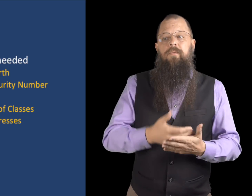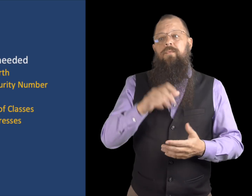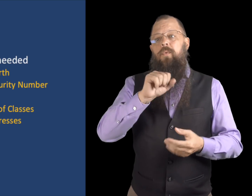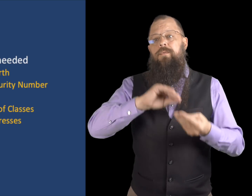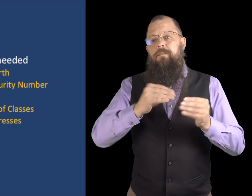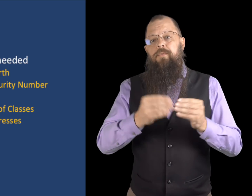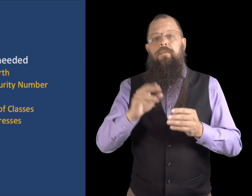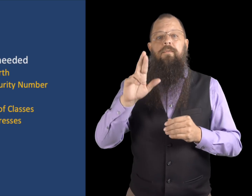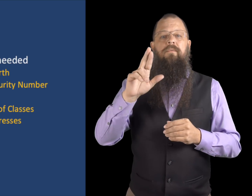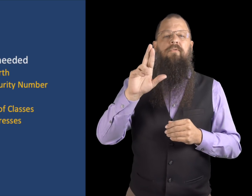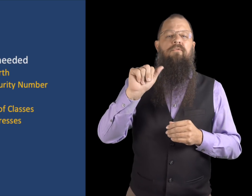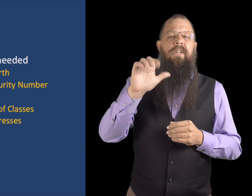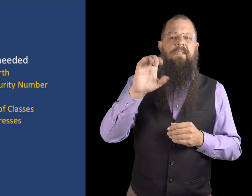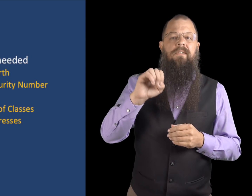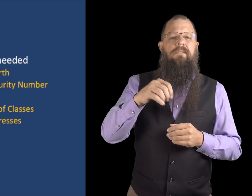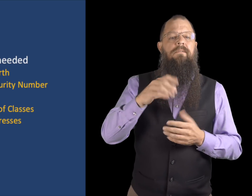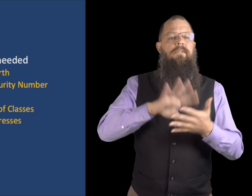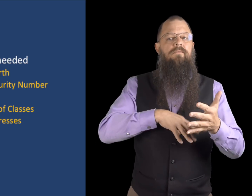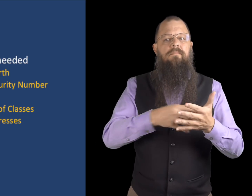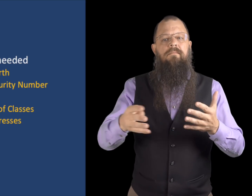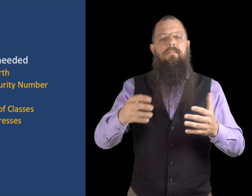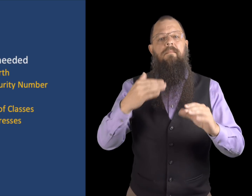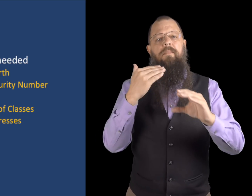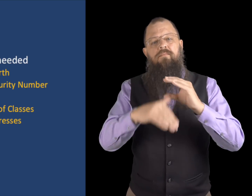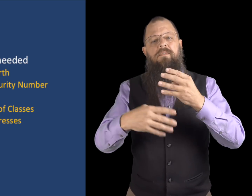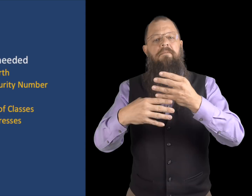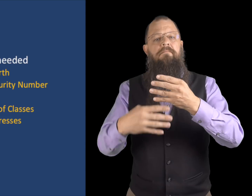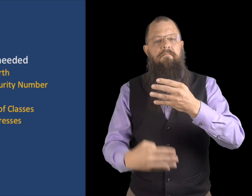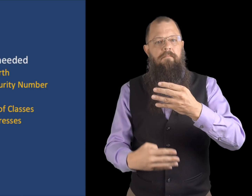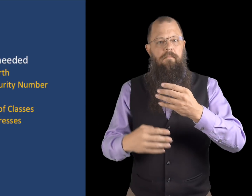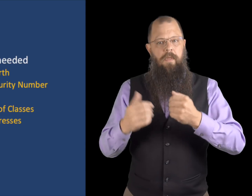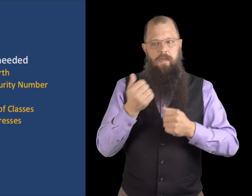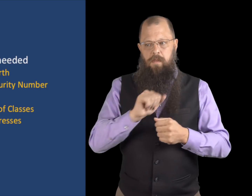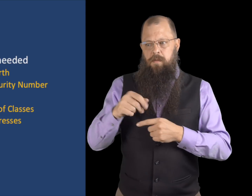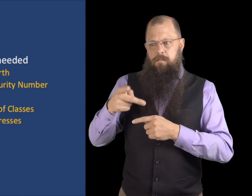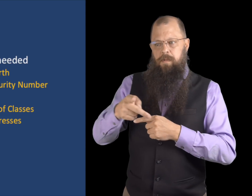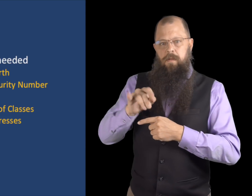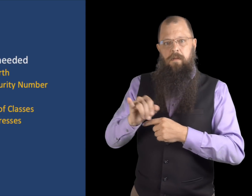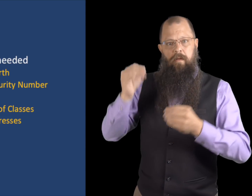information including date of birth, social security number, race, class